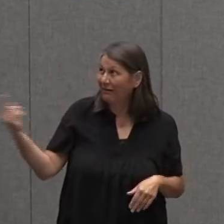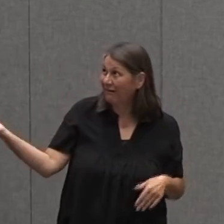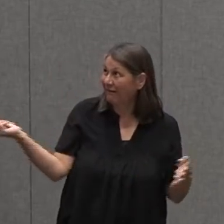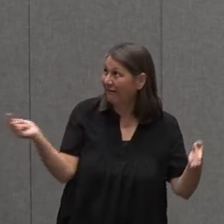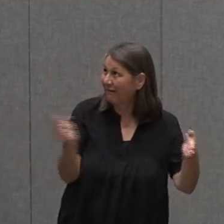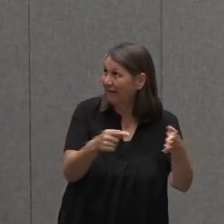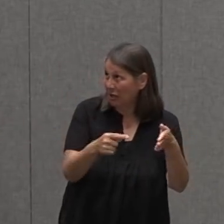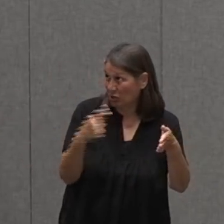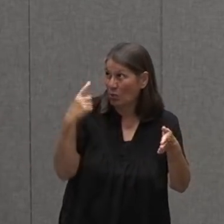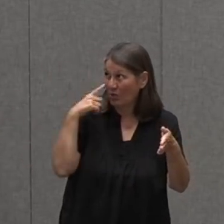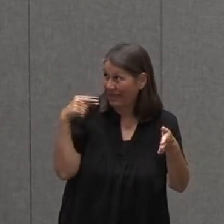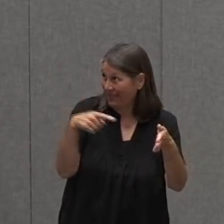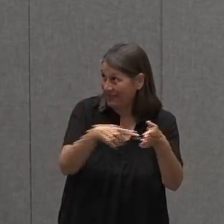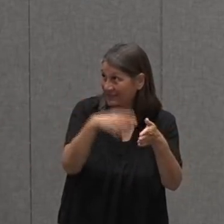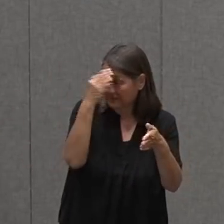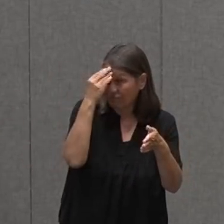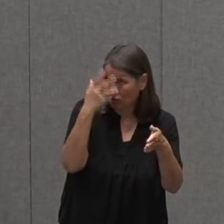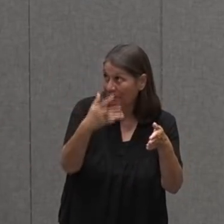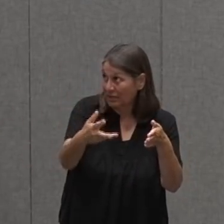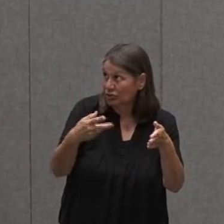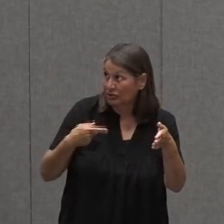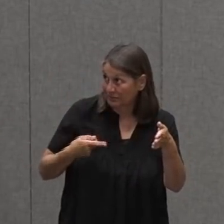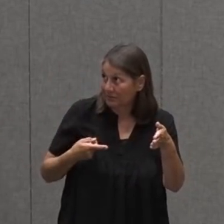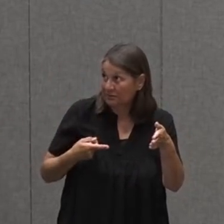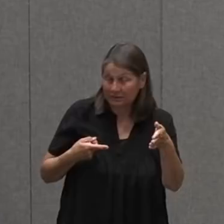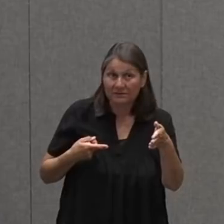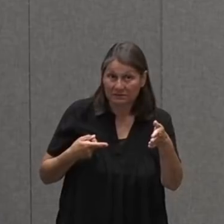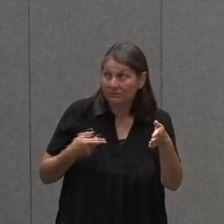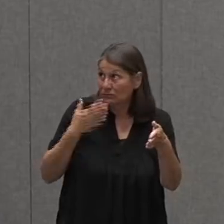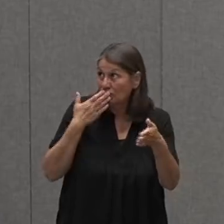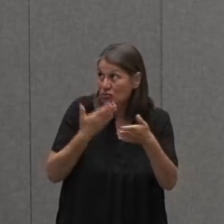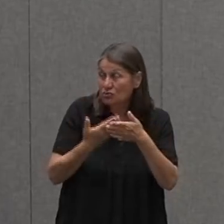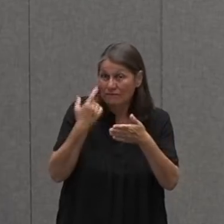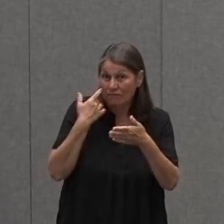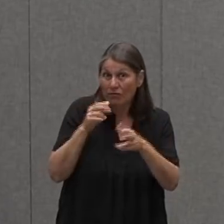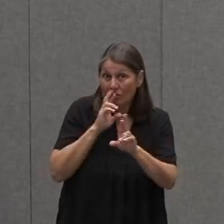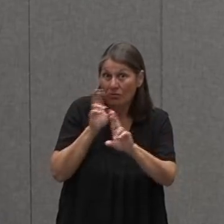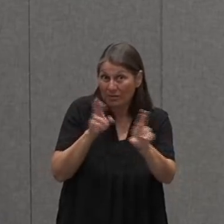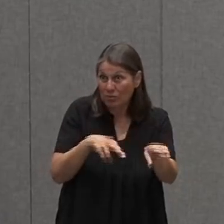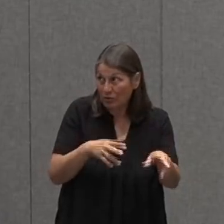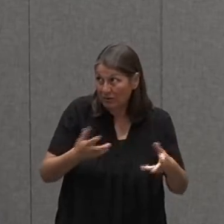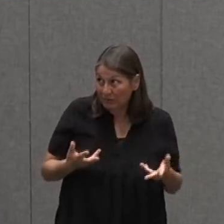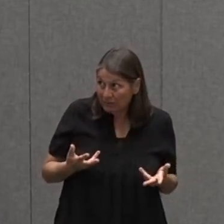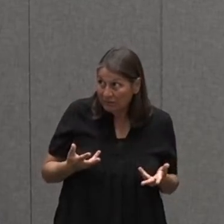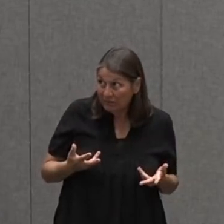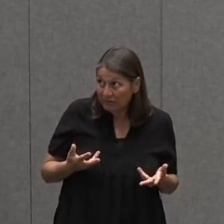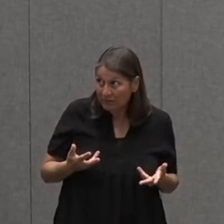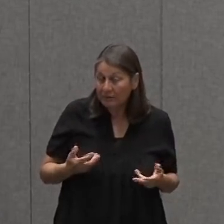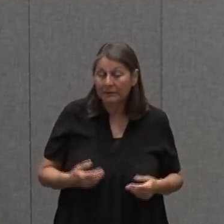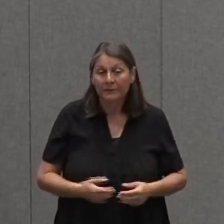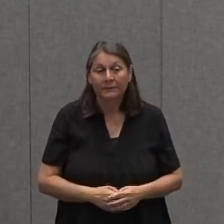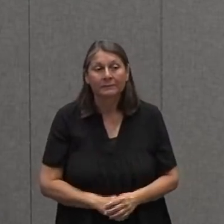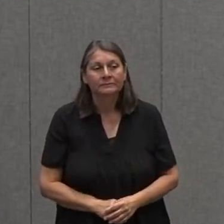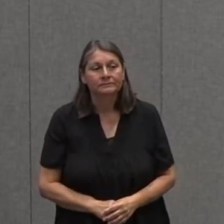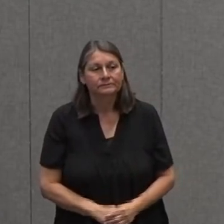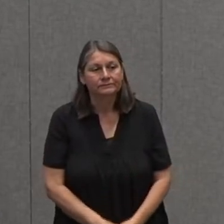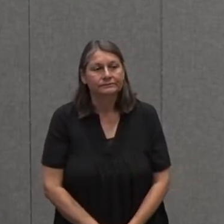"on this dot-org site is something that would be "good for me to use as a source for my report?"